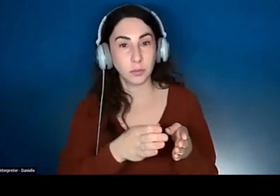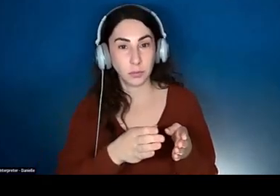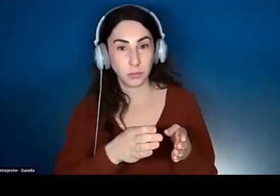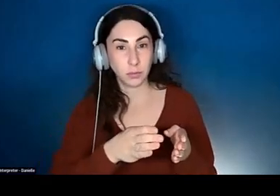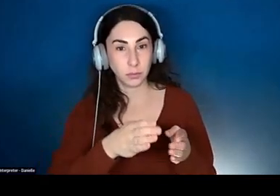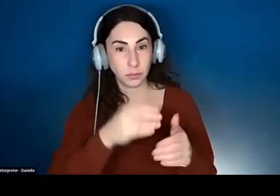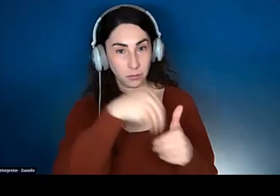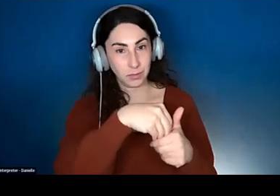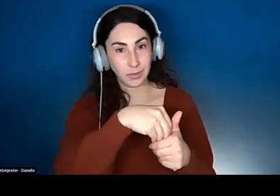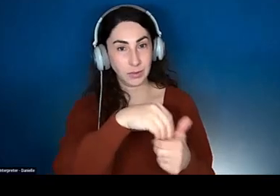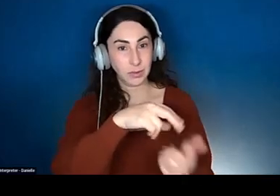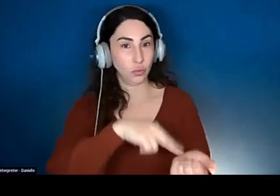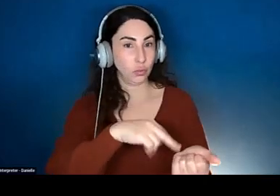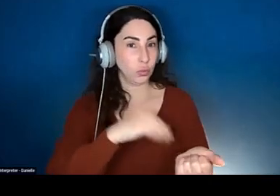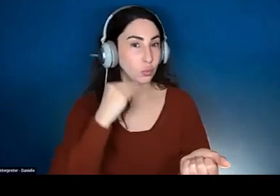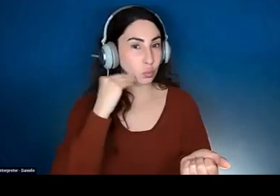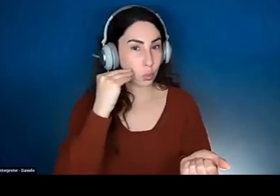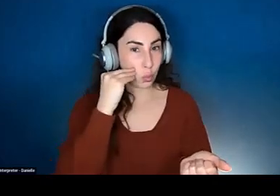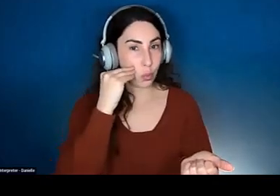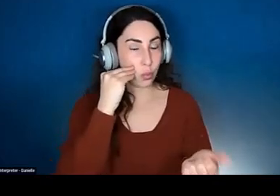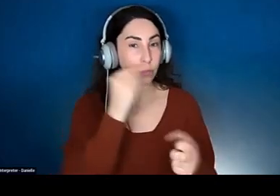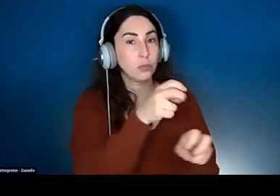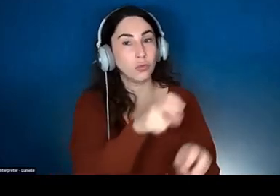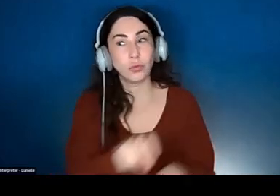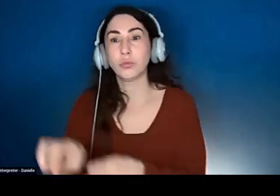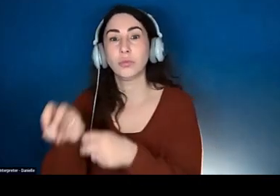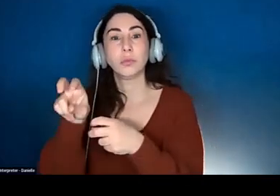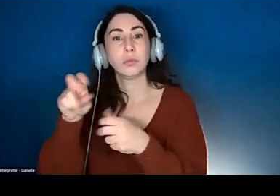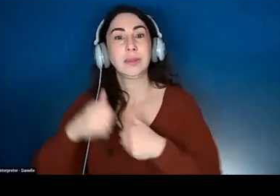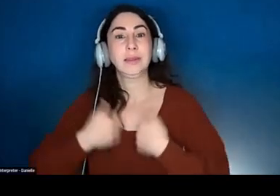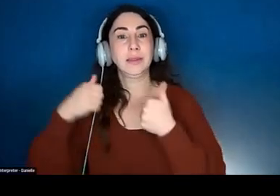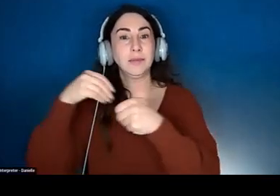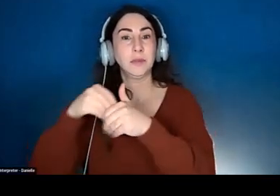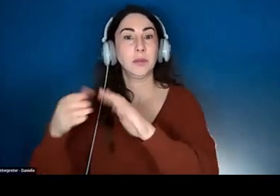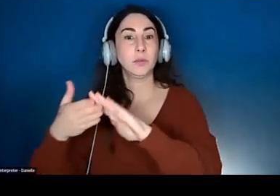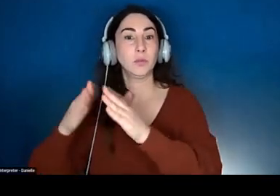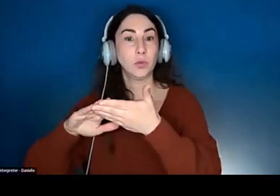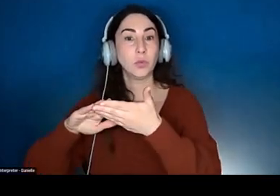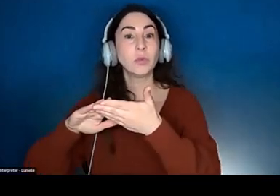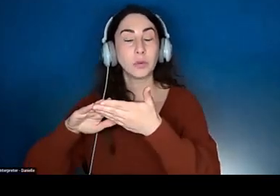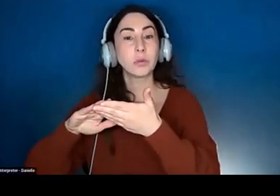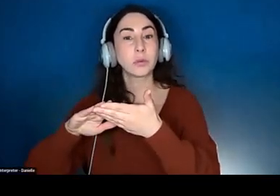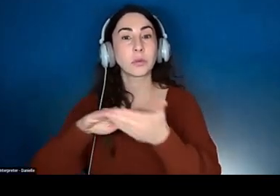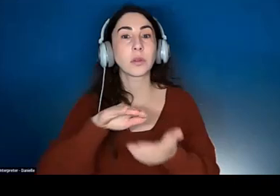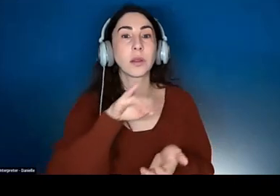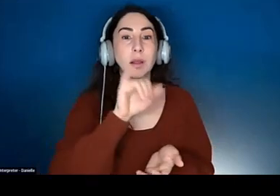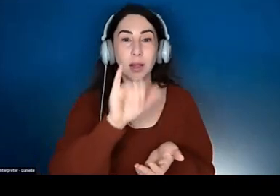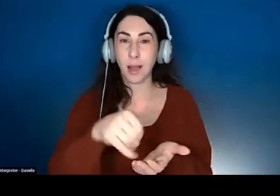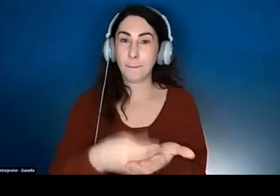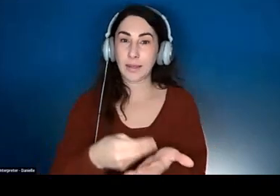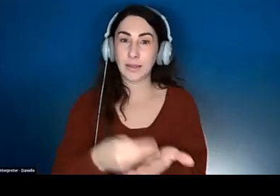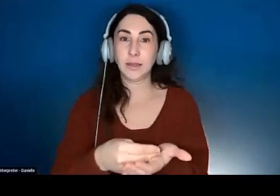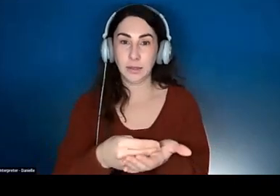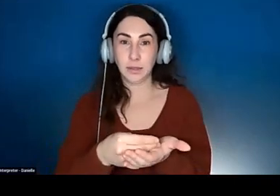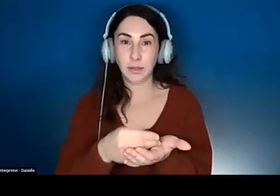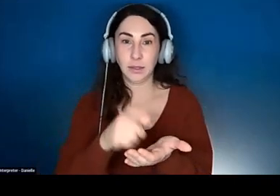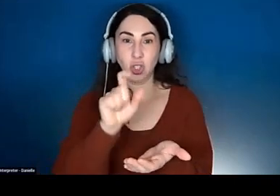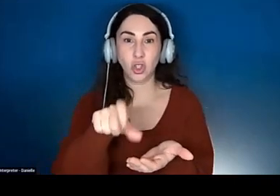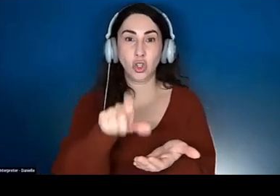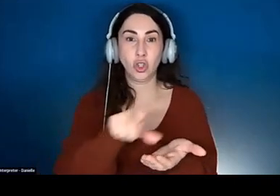institutional to a community -based setting, that that part of the budget should also make the move with